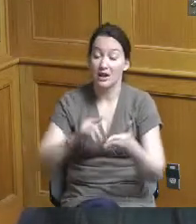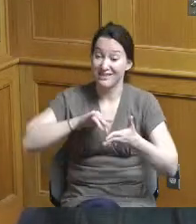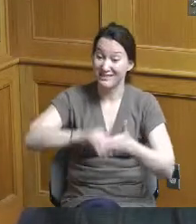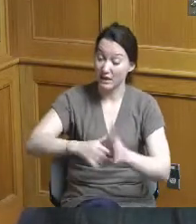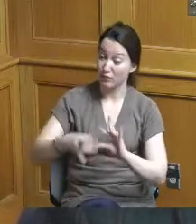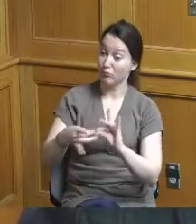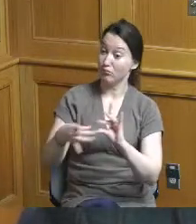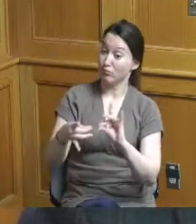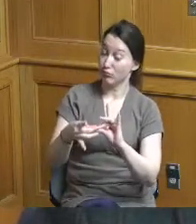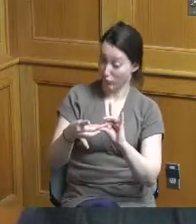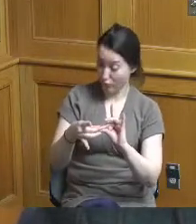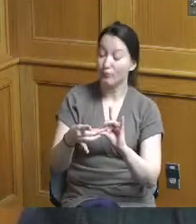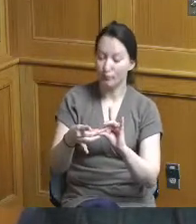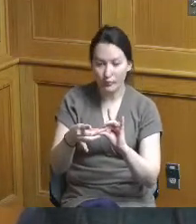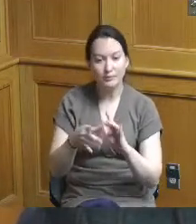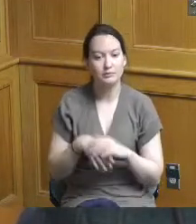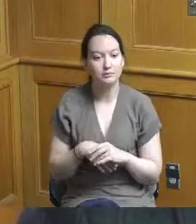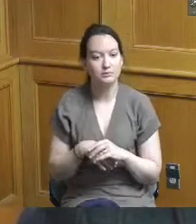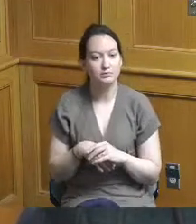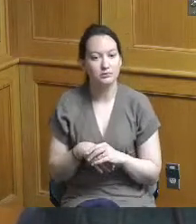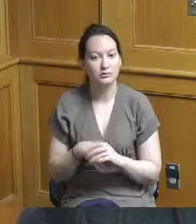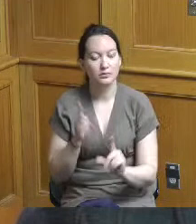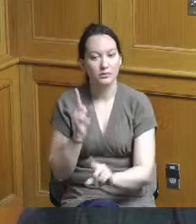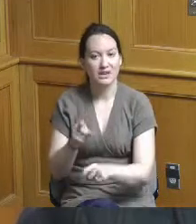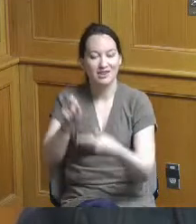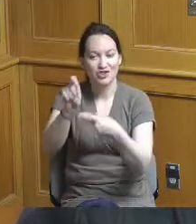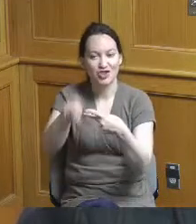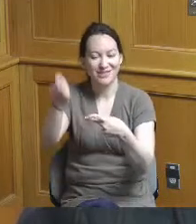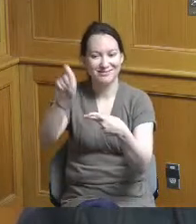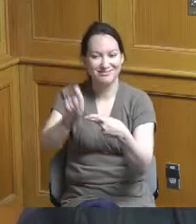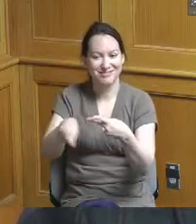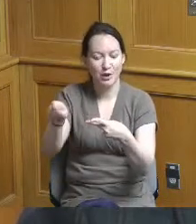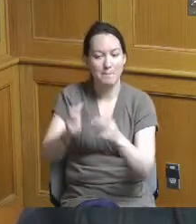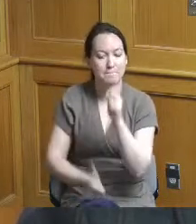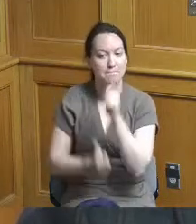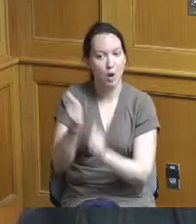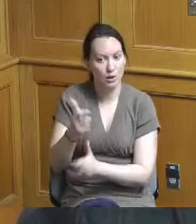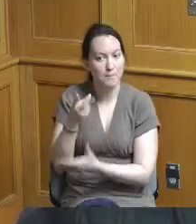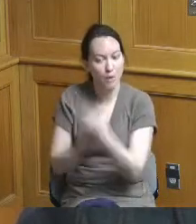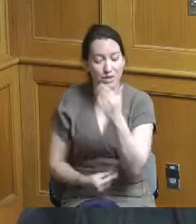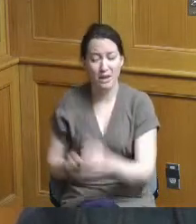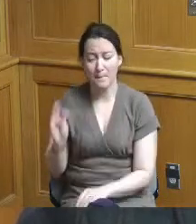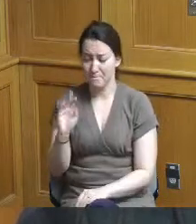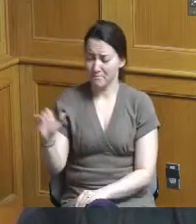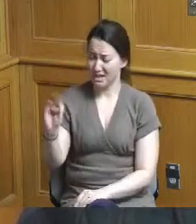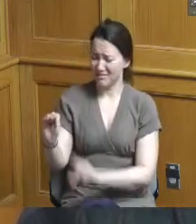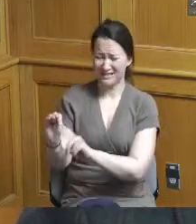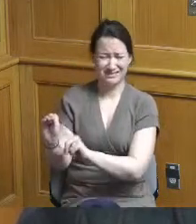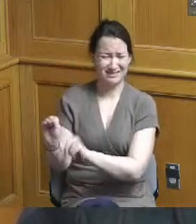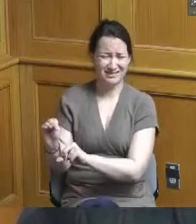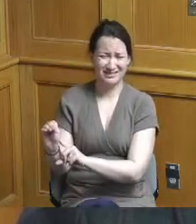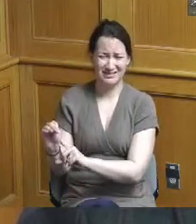to was hitting that on both both pieces but the Millennium was at the core of both of the concerns